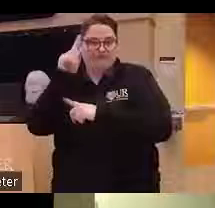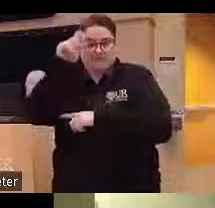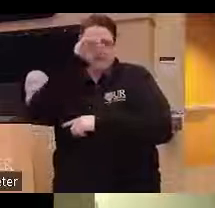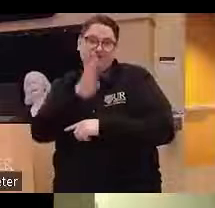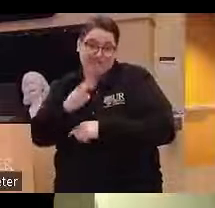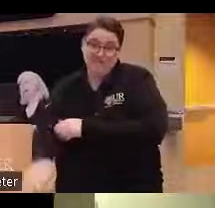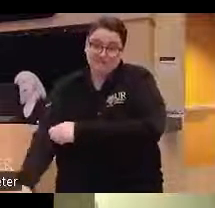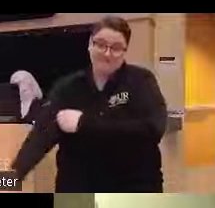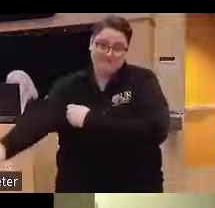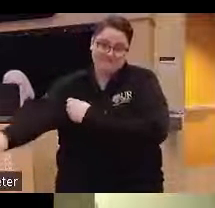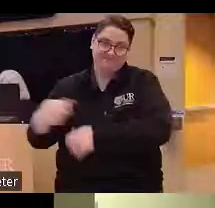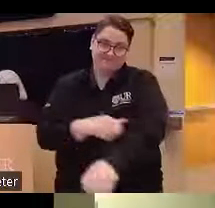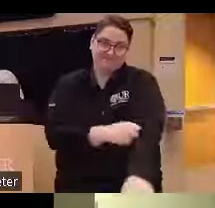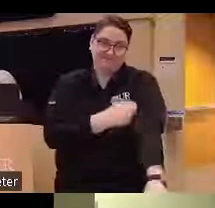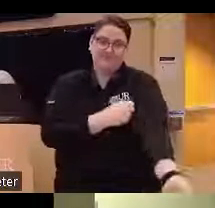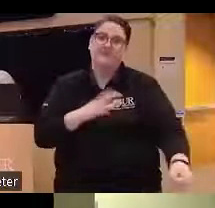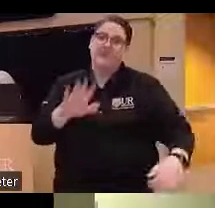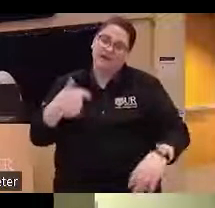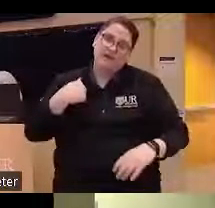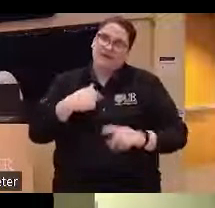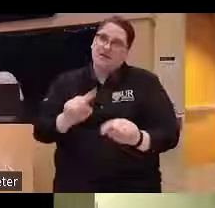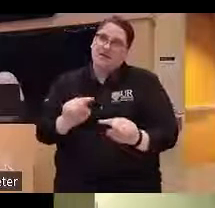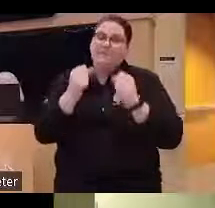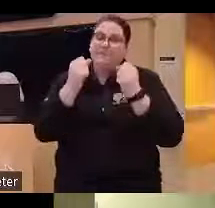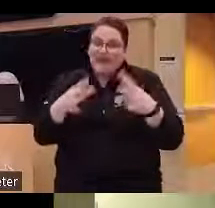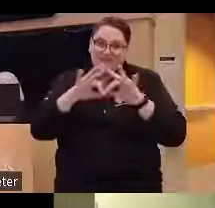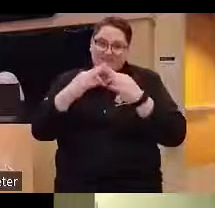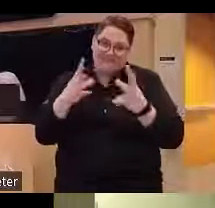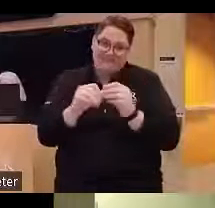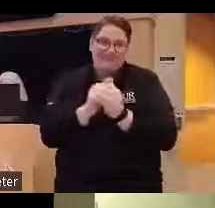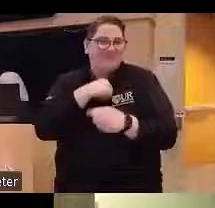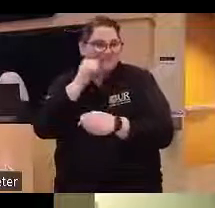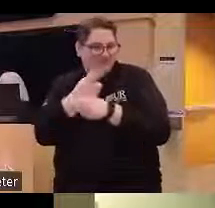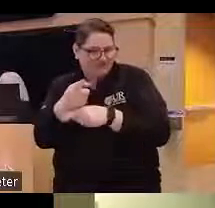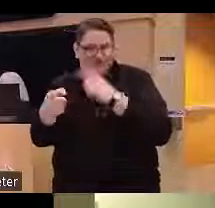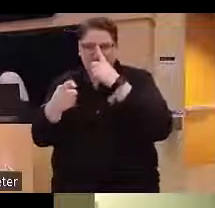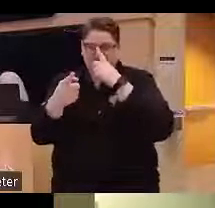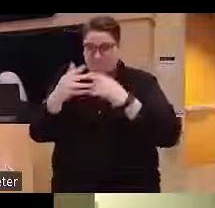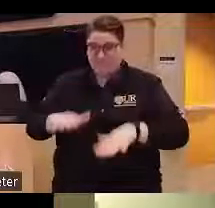now we had to go to a lot of family meetings of course when my sister develop this illness um